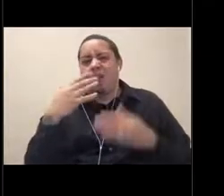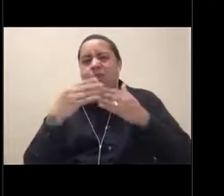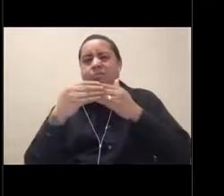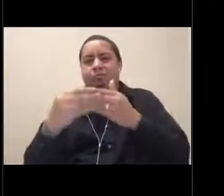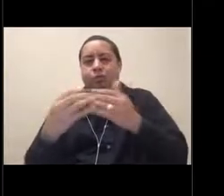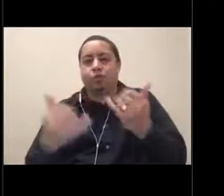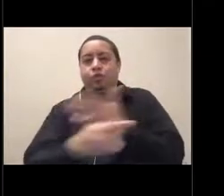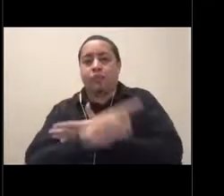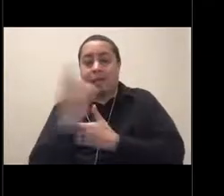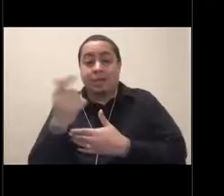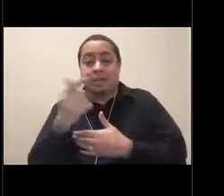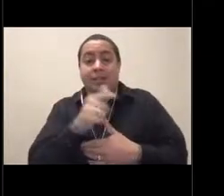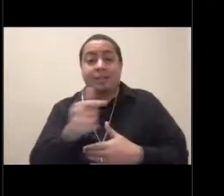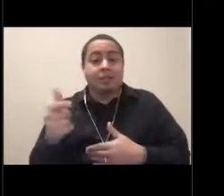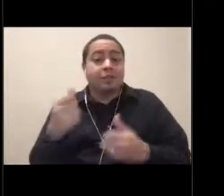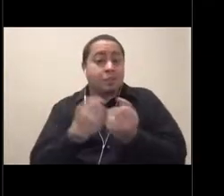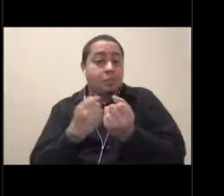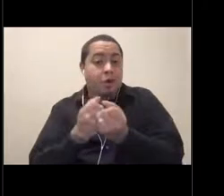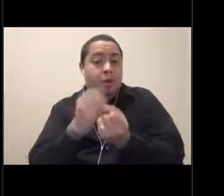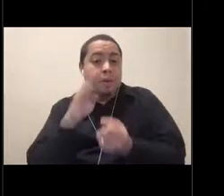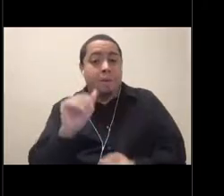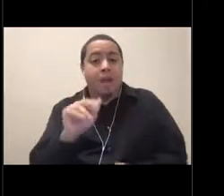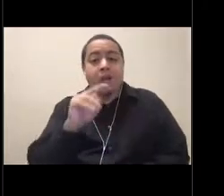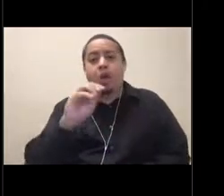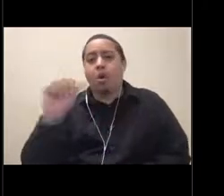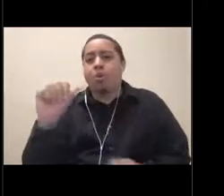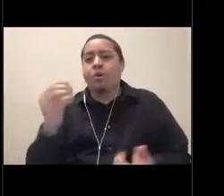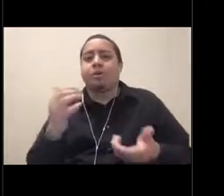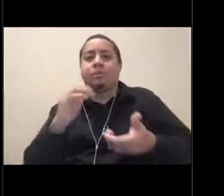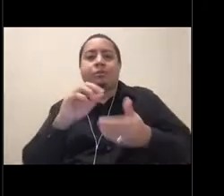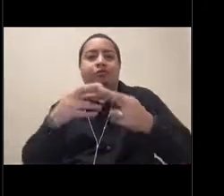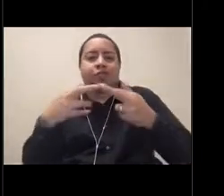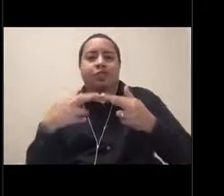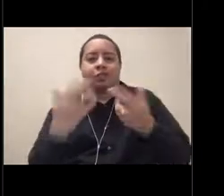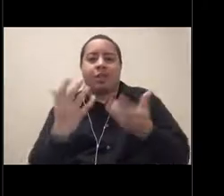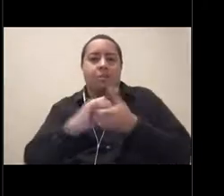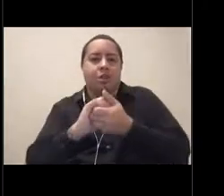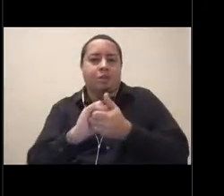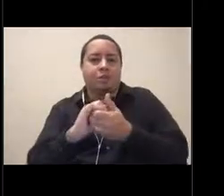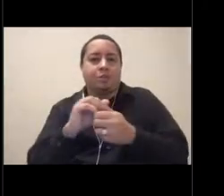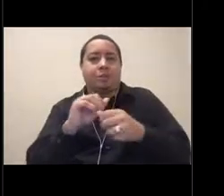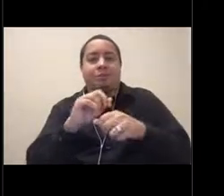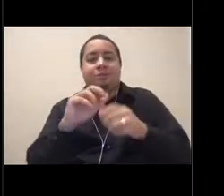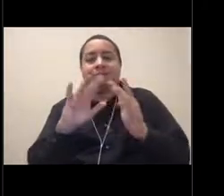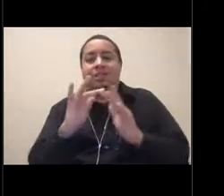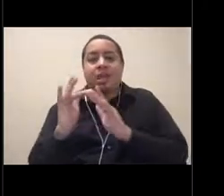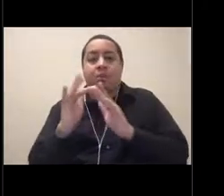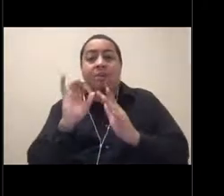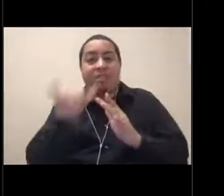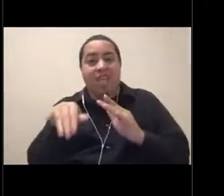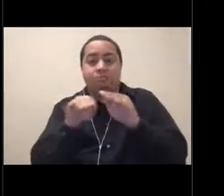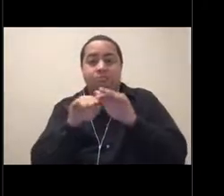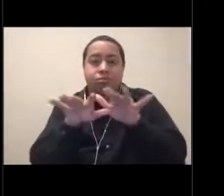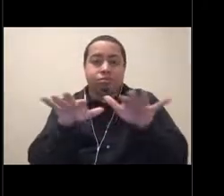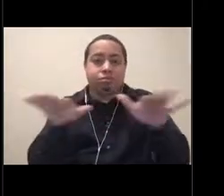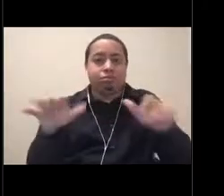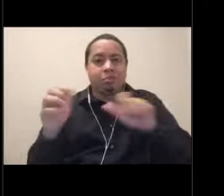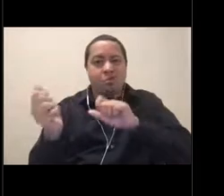by NOAA's Regional Collaboration Network where I work, which is spread across the country and helps connect people to all that NOAA does.